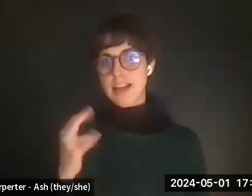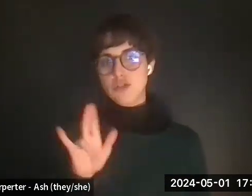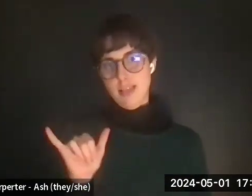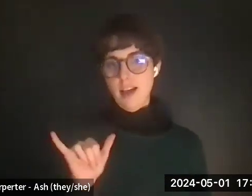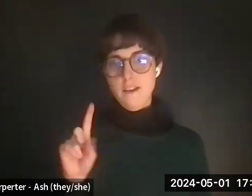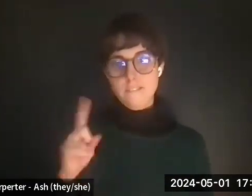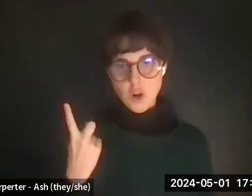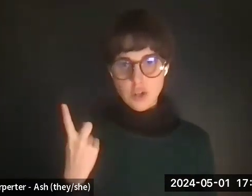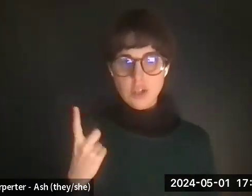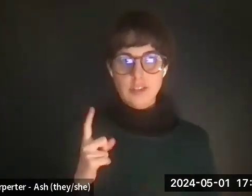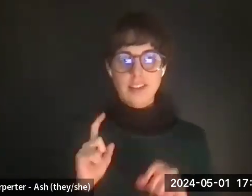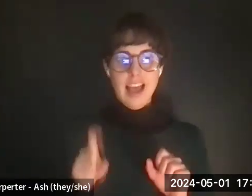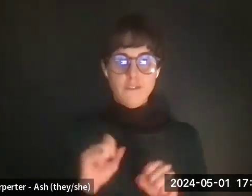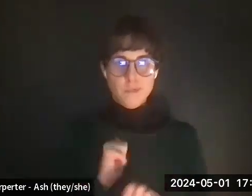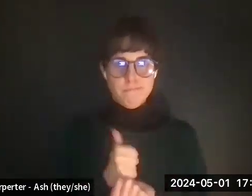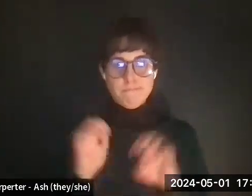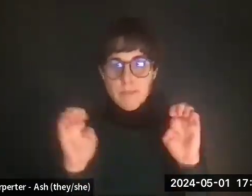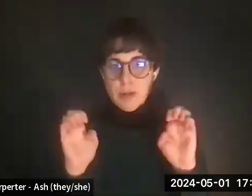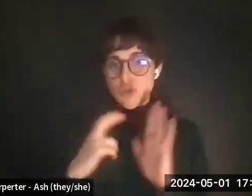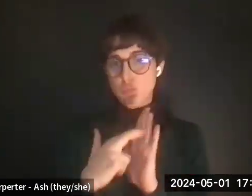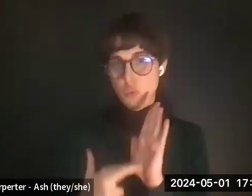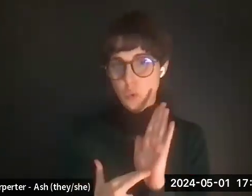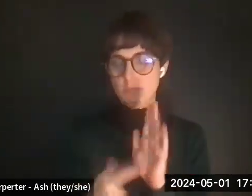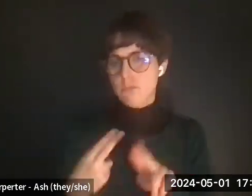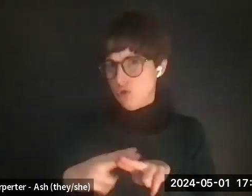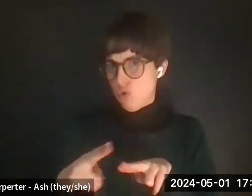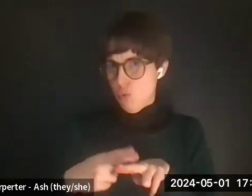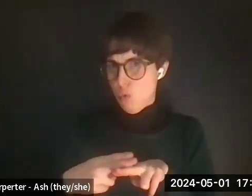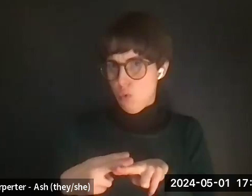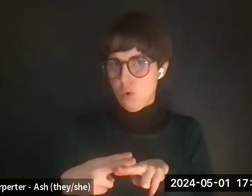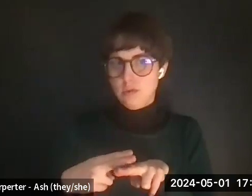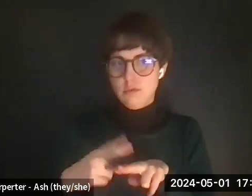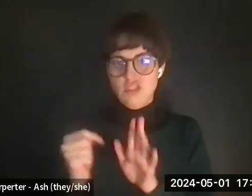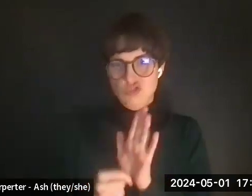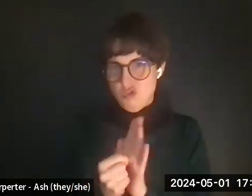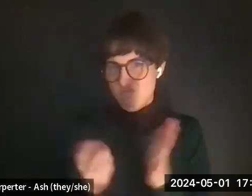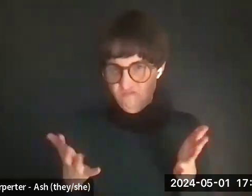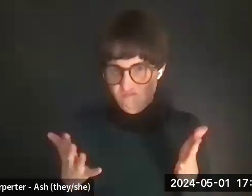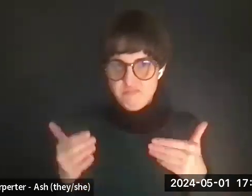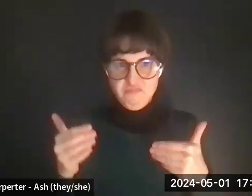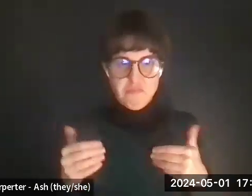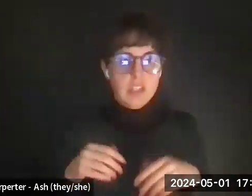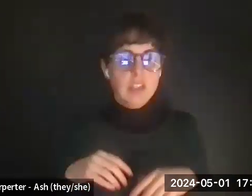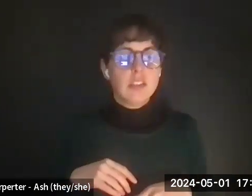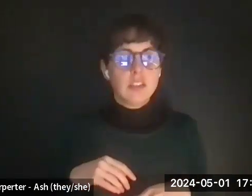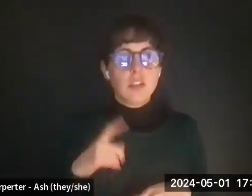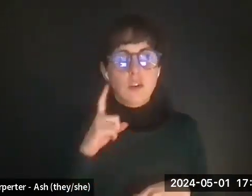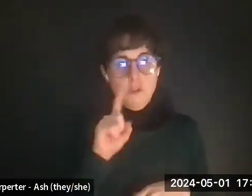Emergency rules are short term so each project on this and the the slide will also begin permanent rulemaking